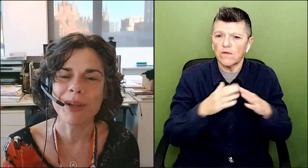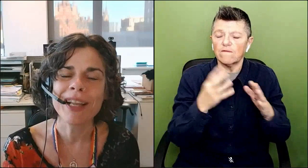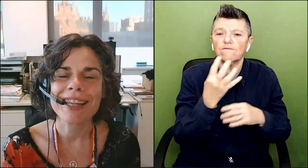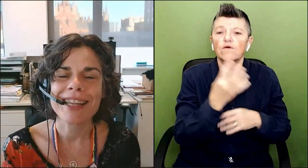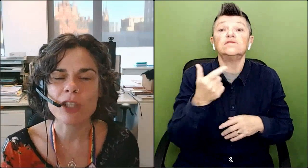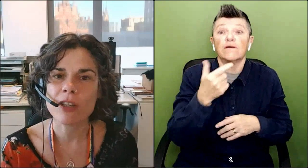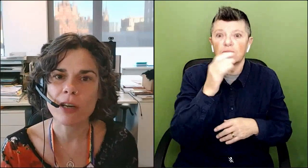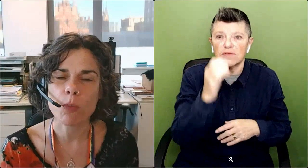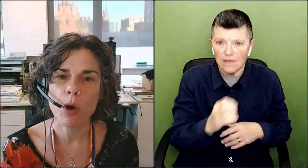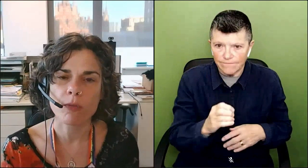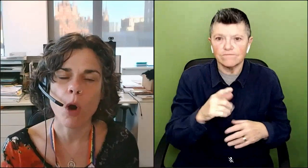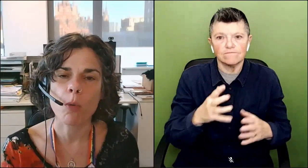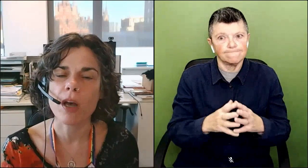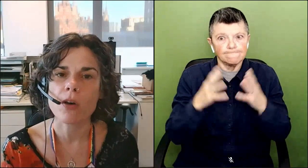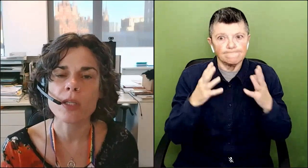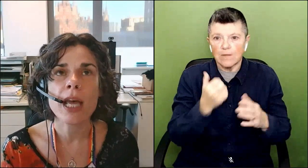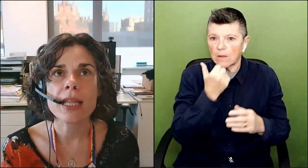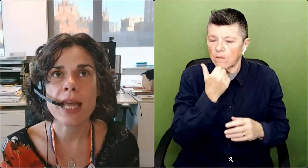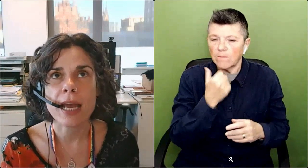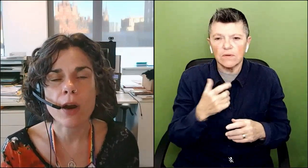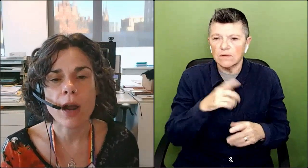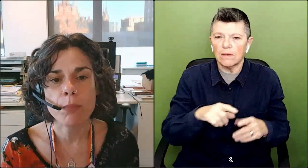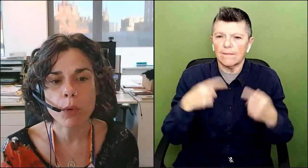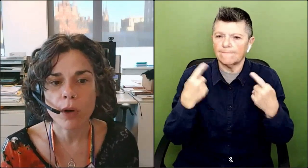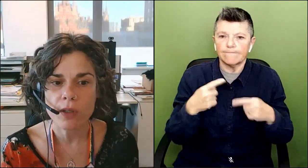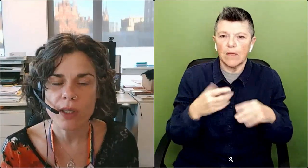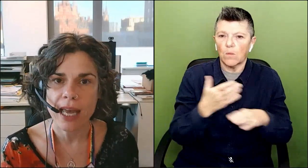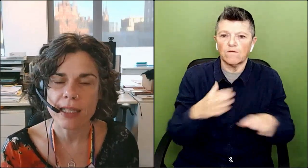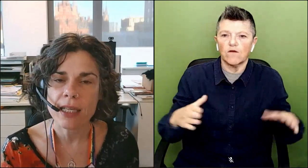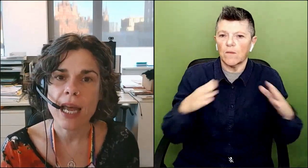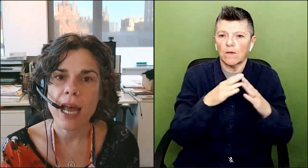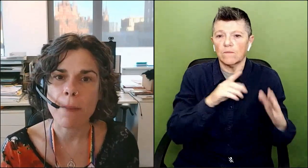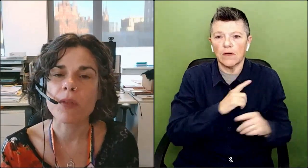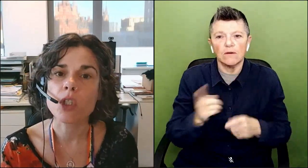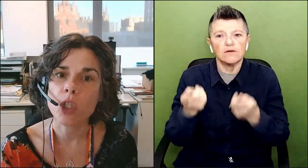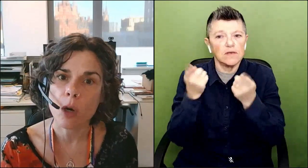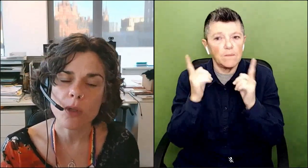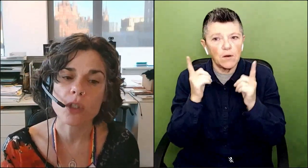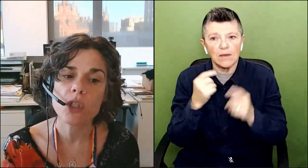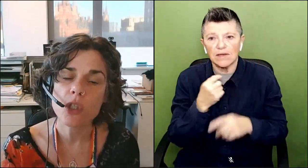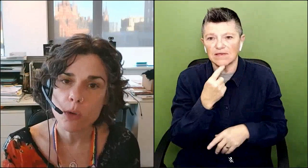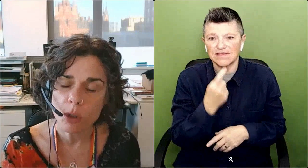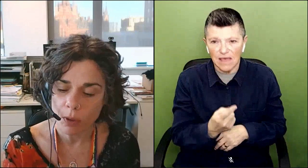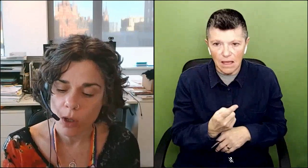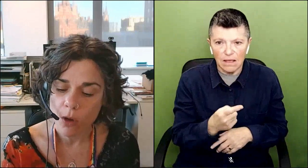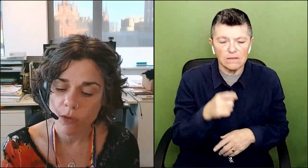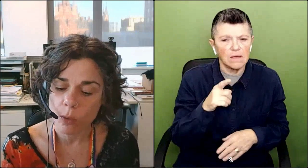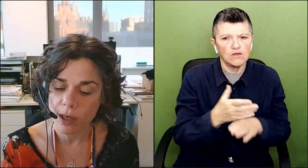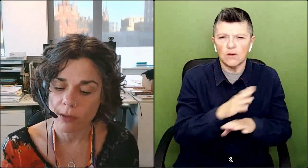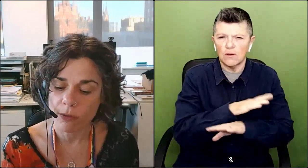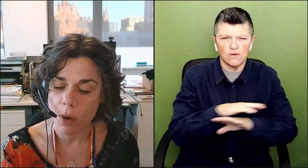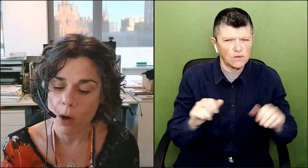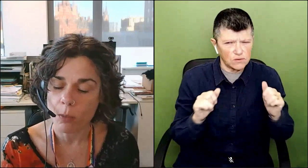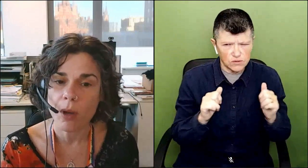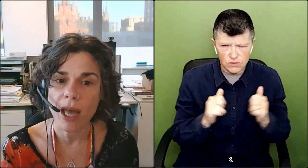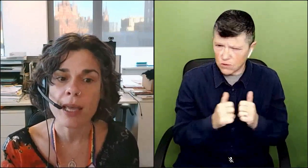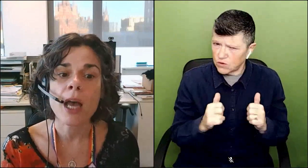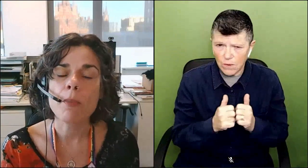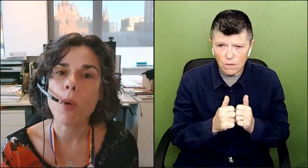They were turned down for working from home because their employer said that the job wasn't suitable for working from home, okay?